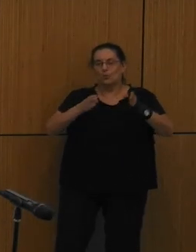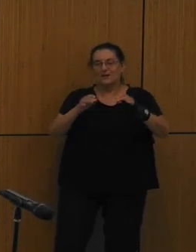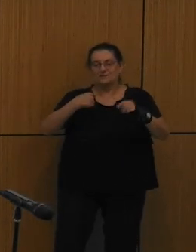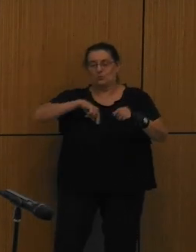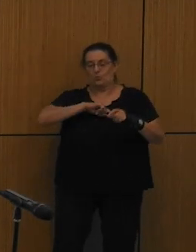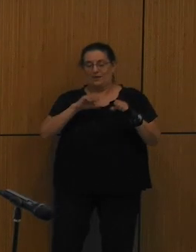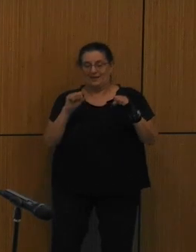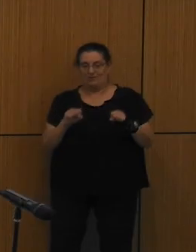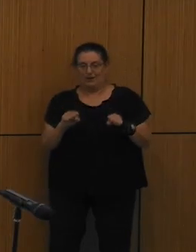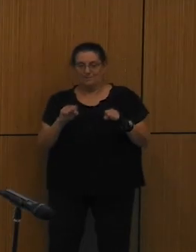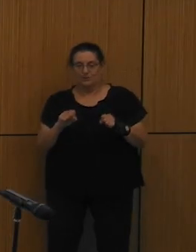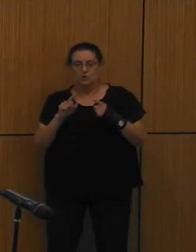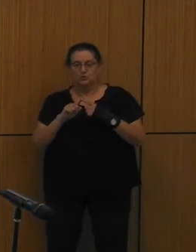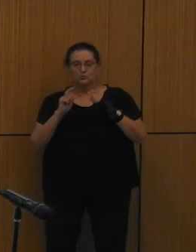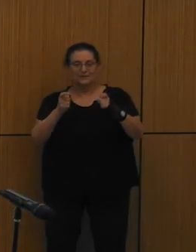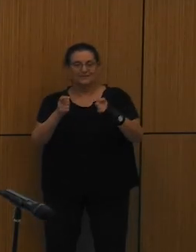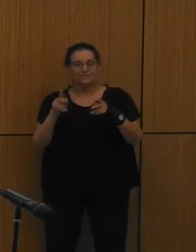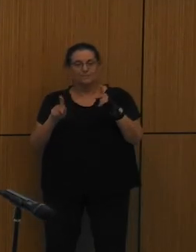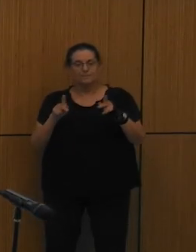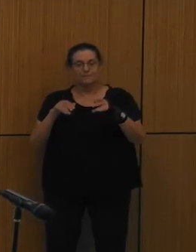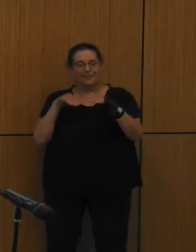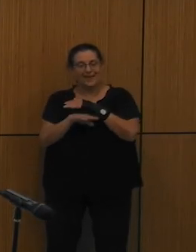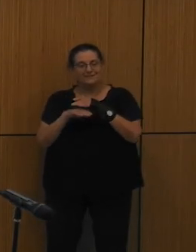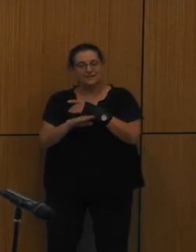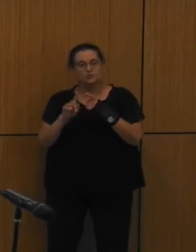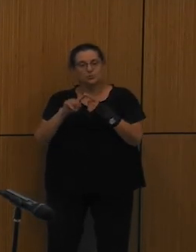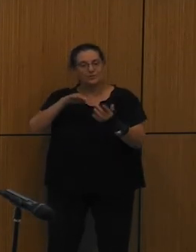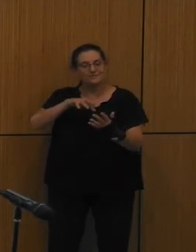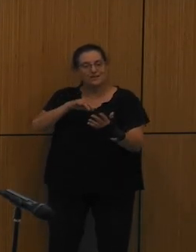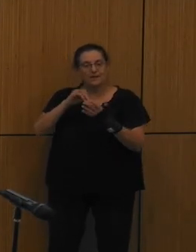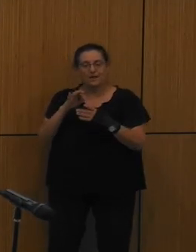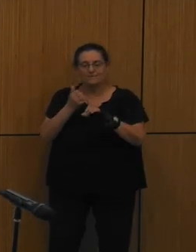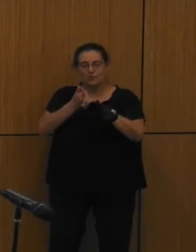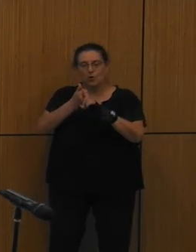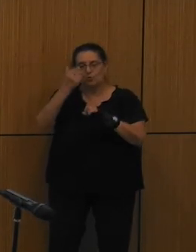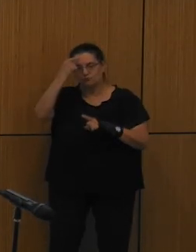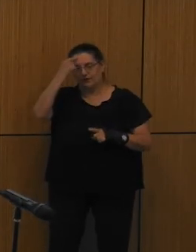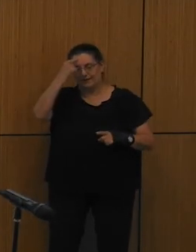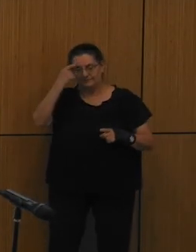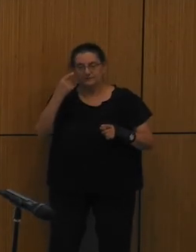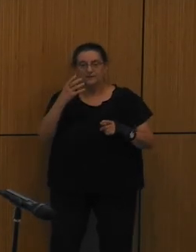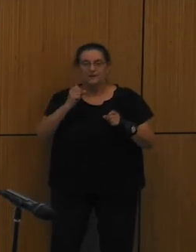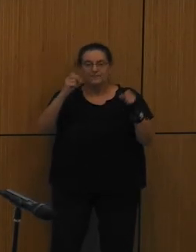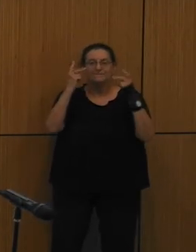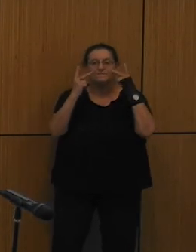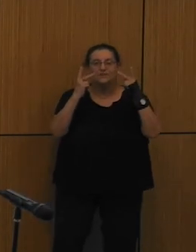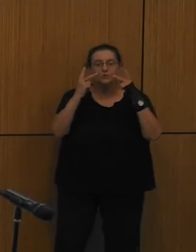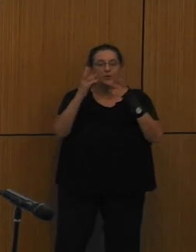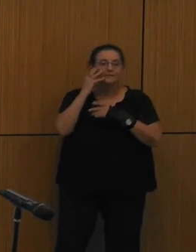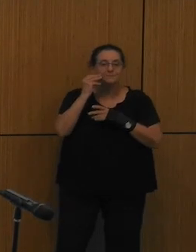kind of give people access into the study of one's own brain. Like the visual experience of one's own brain. Right?